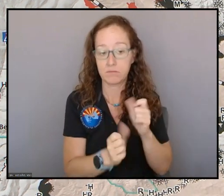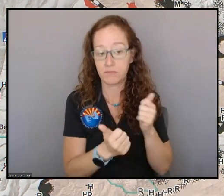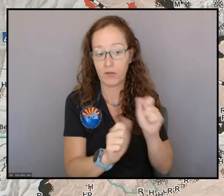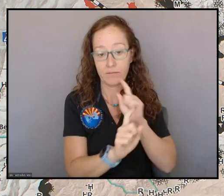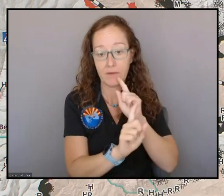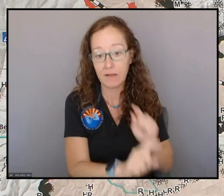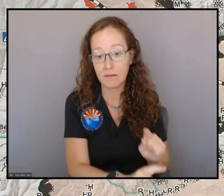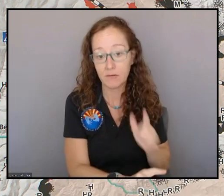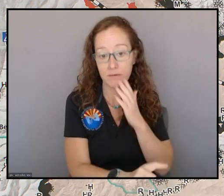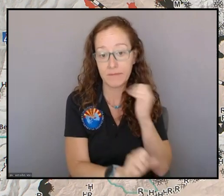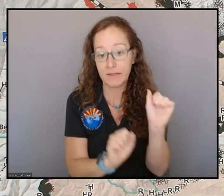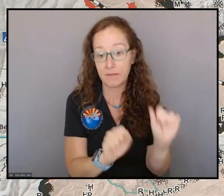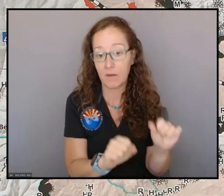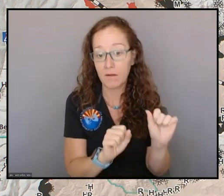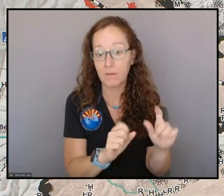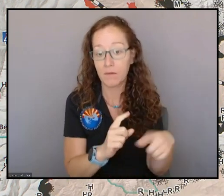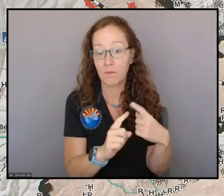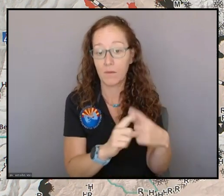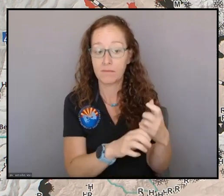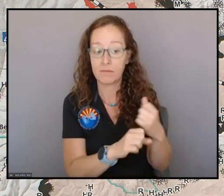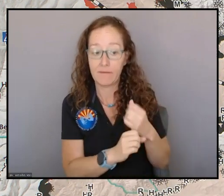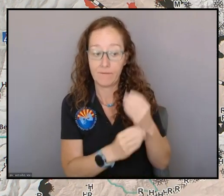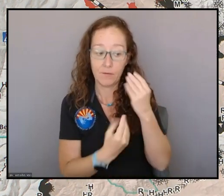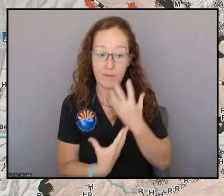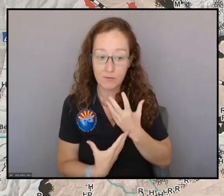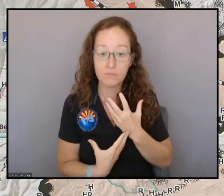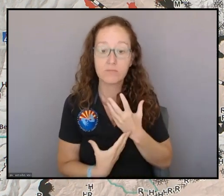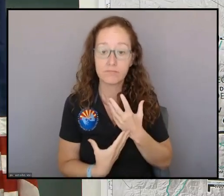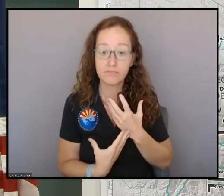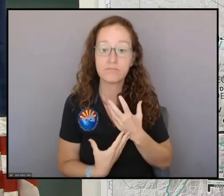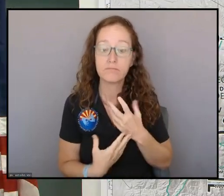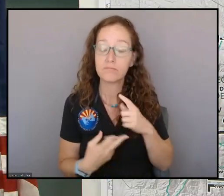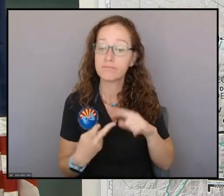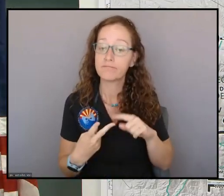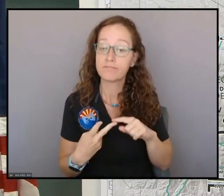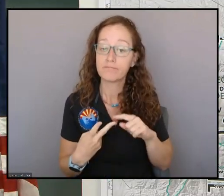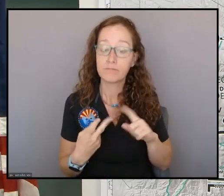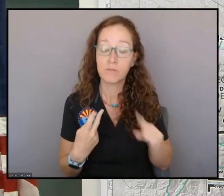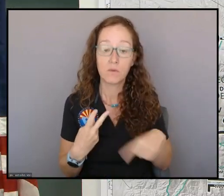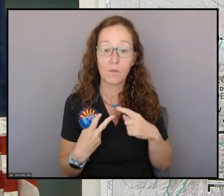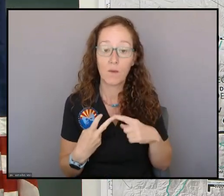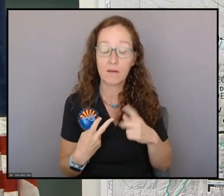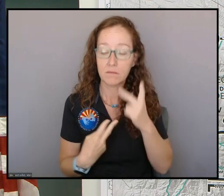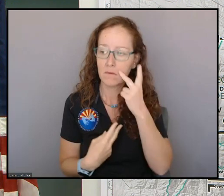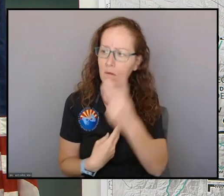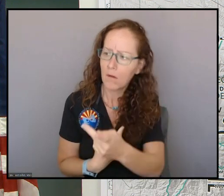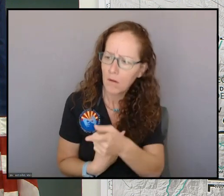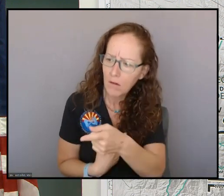we get that information and we're working on that. Additionally, when you see something that you feel